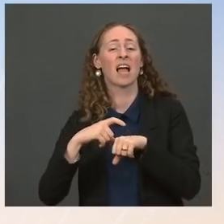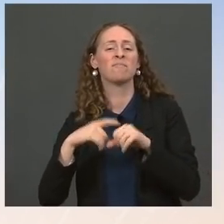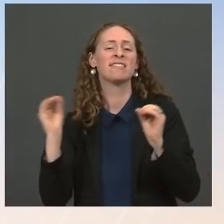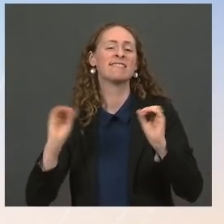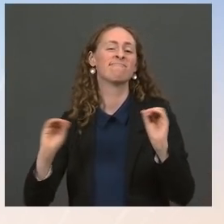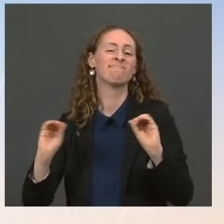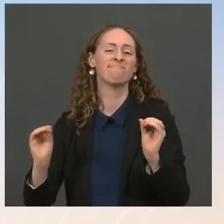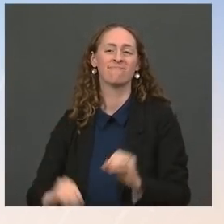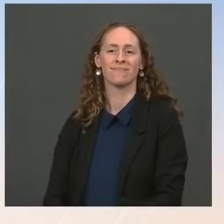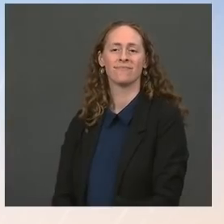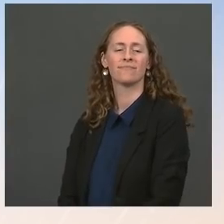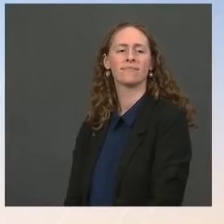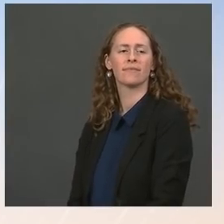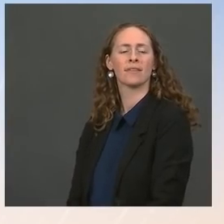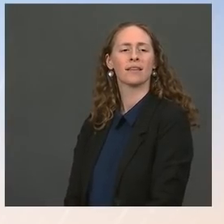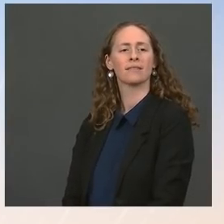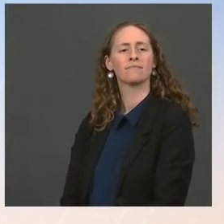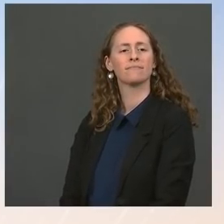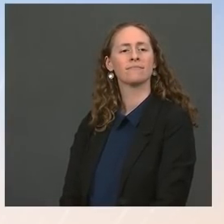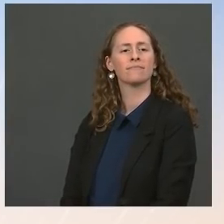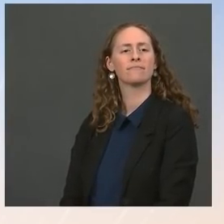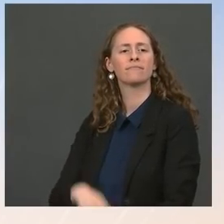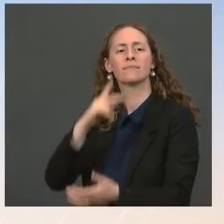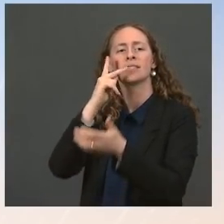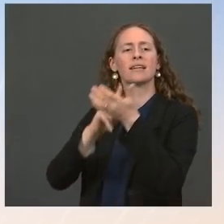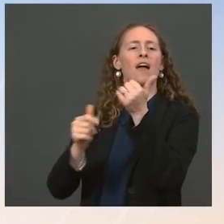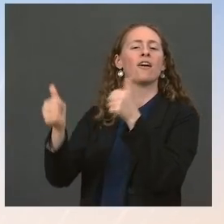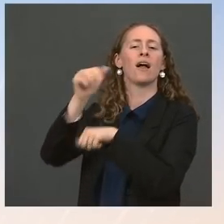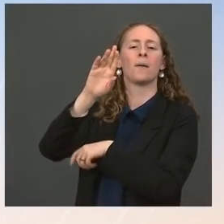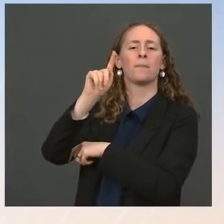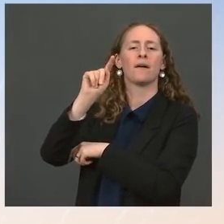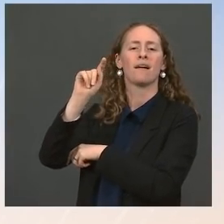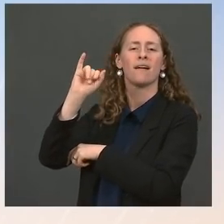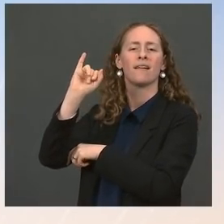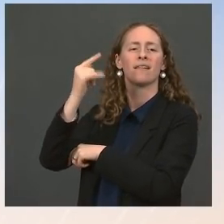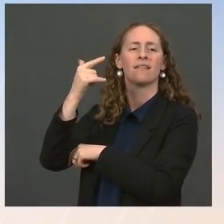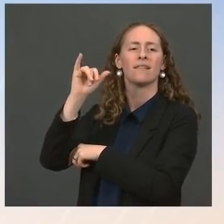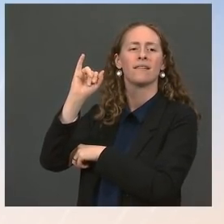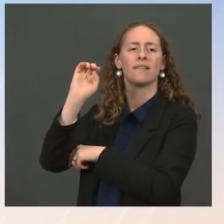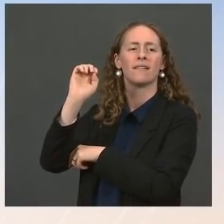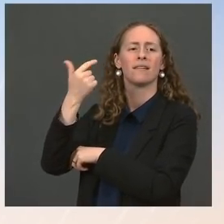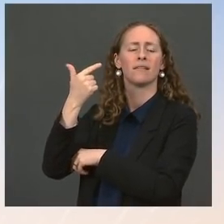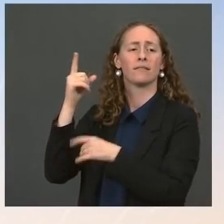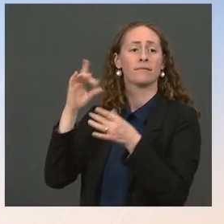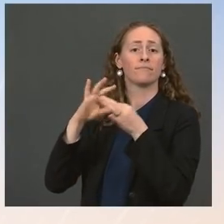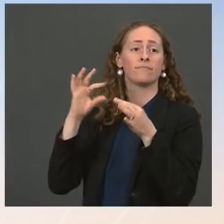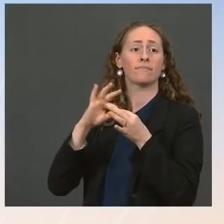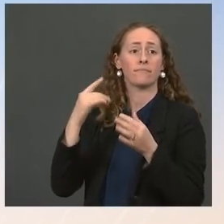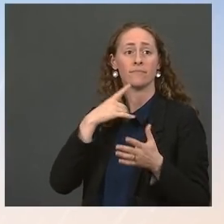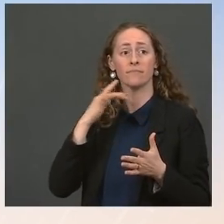Secretary Buttigieg is saying that there may be challenges for last-minute shoppers. I'm among them. Secretary Yellen says, "There [could]